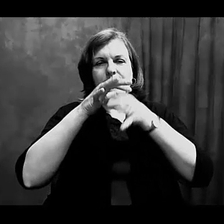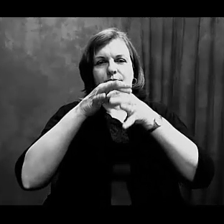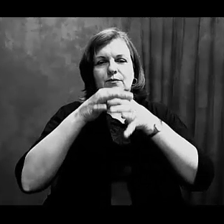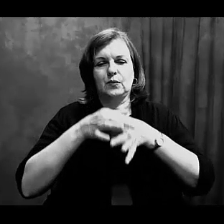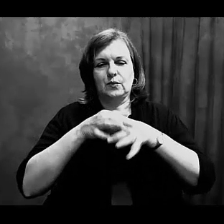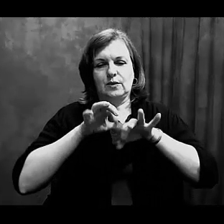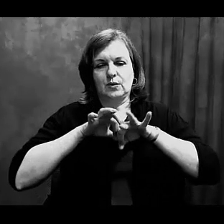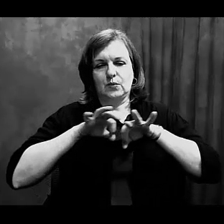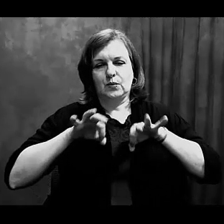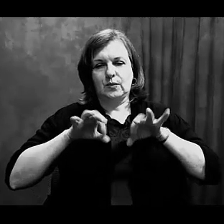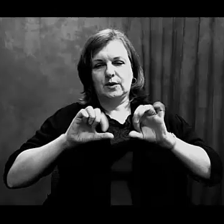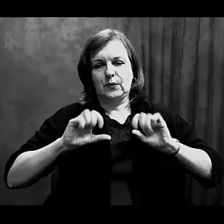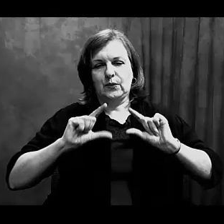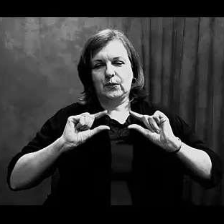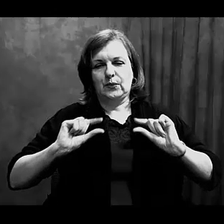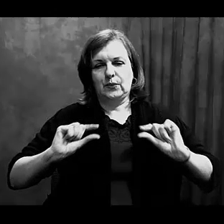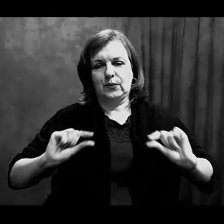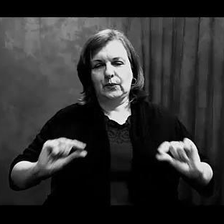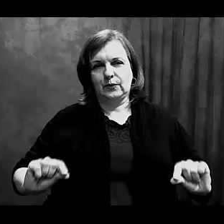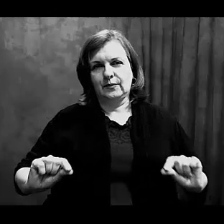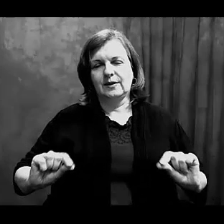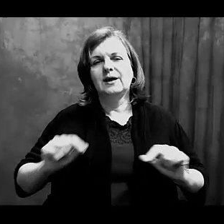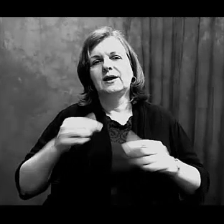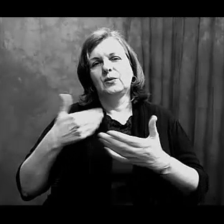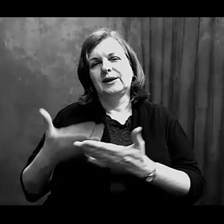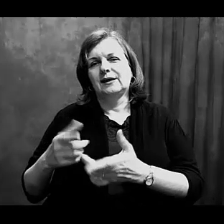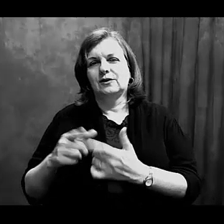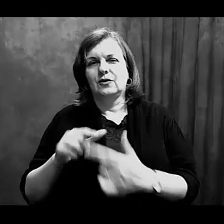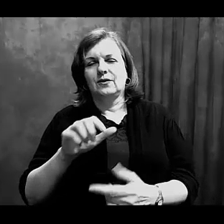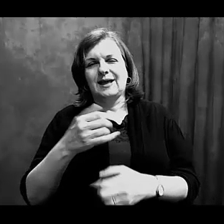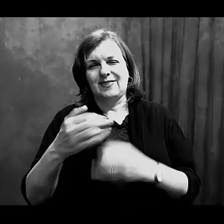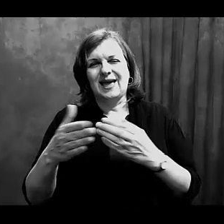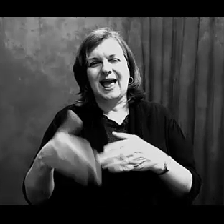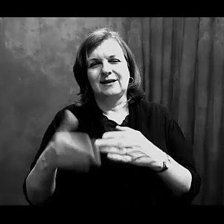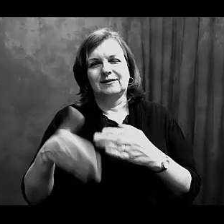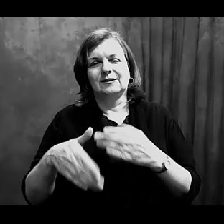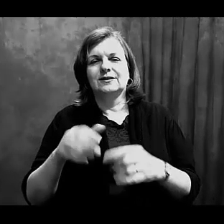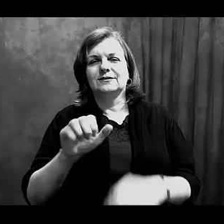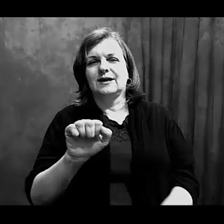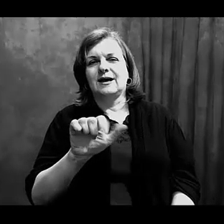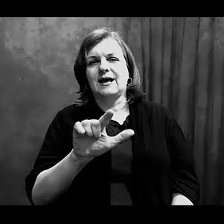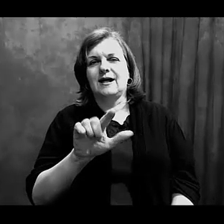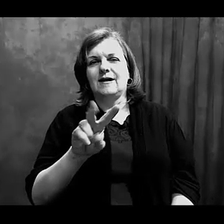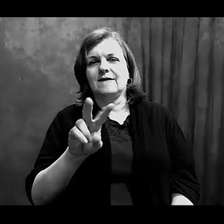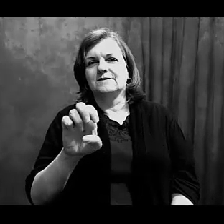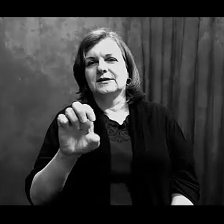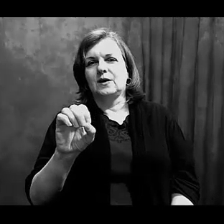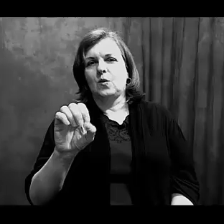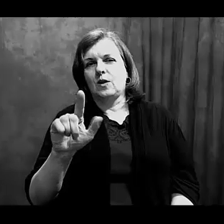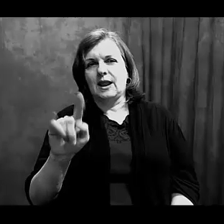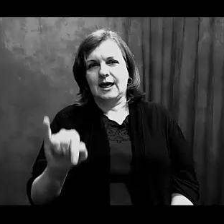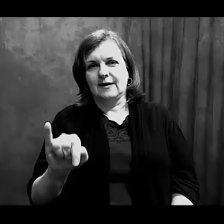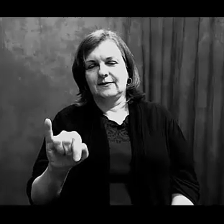and then we get in to alveoli -- I mentioned this to you before as this is where your large surface area is associated